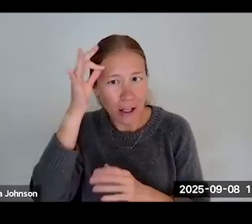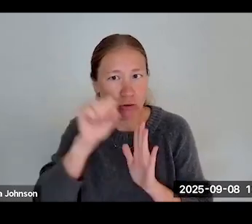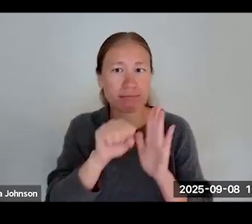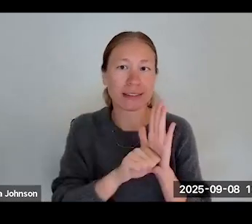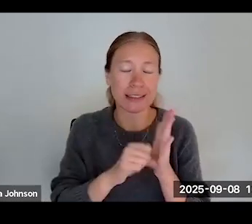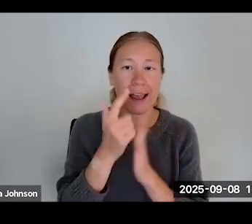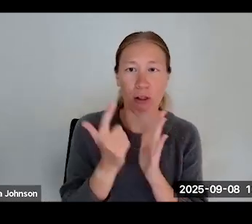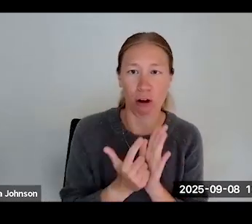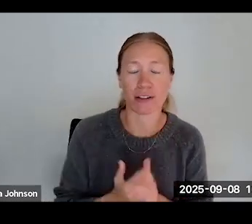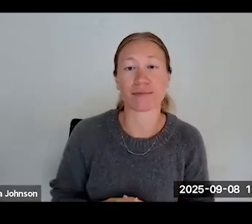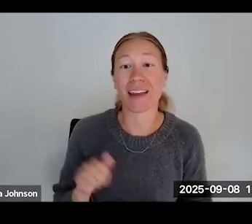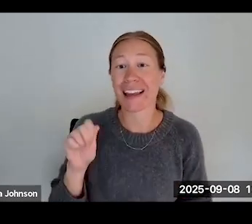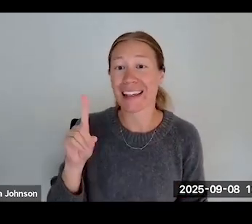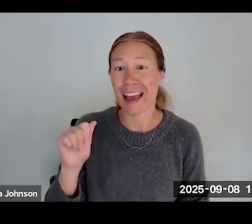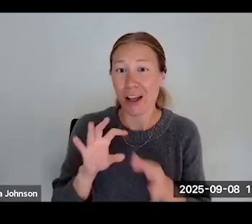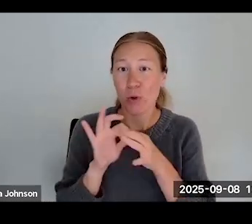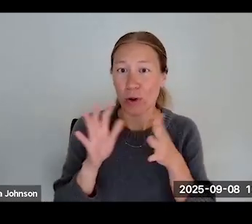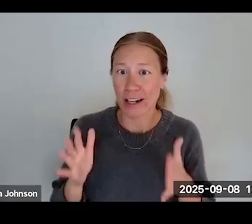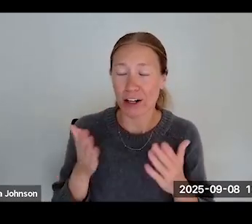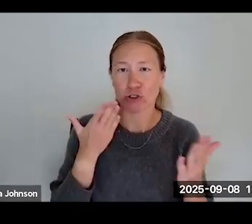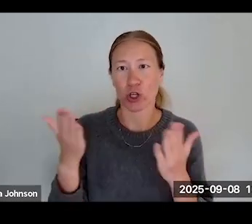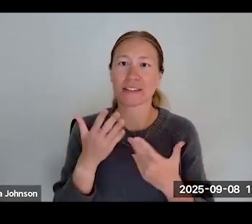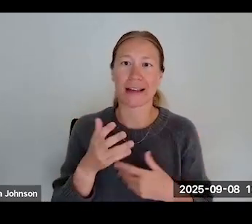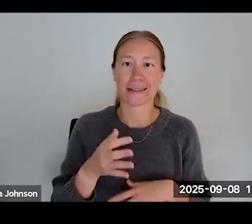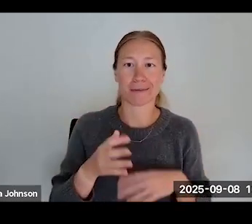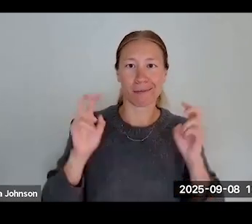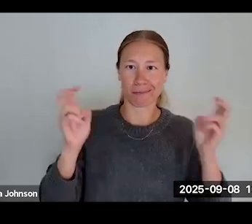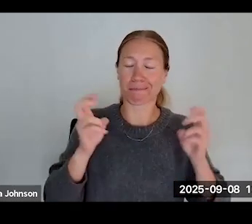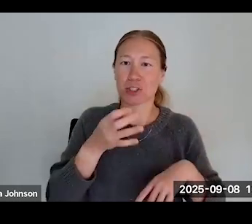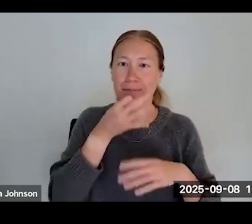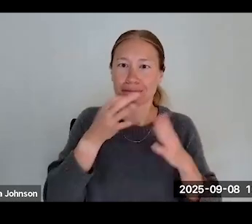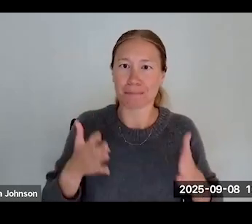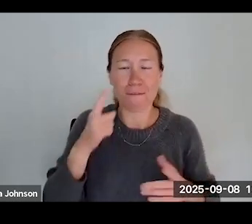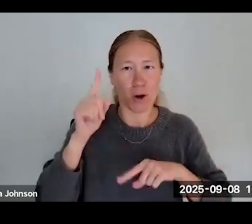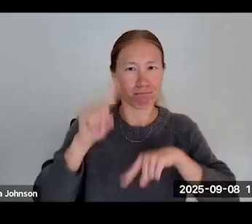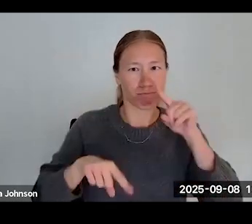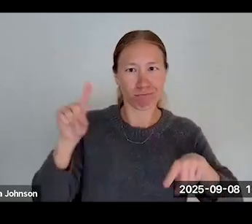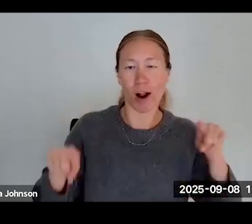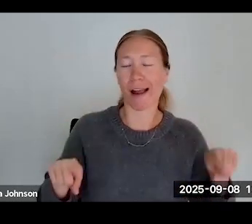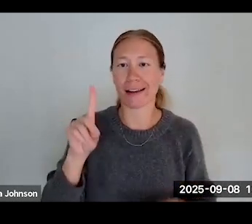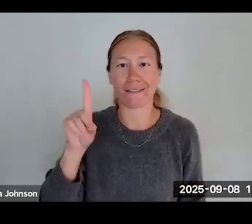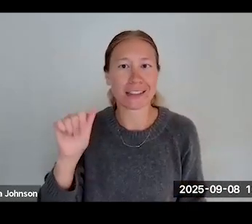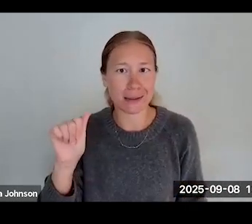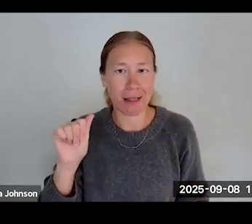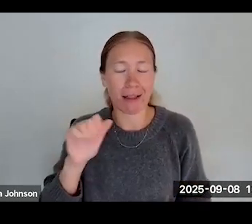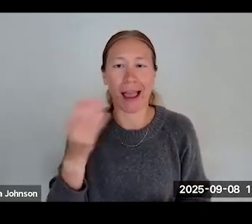The ADA Coordinator also serves as a subject matter expert for these various aspects of disability and accessibility.